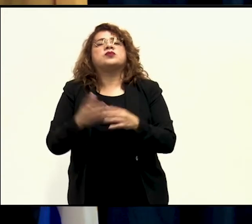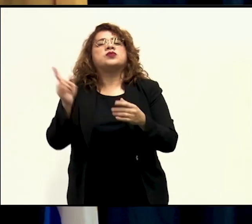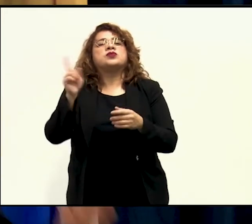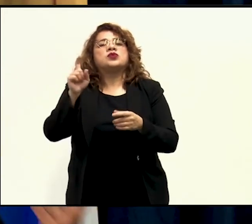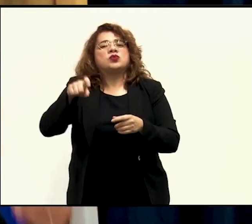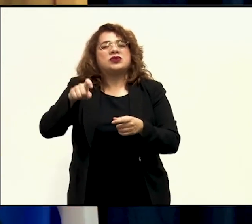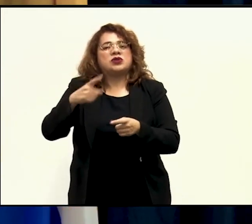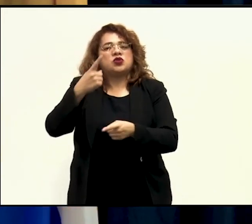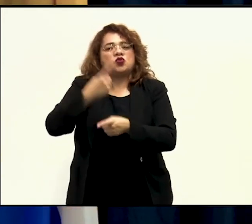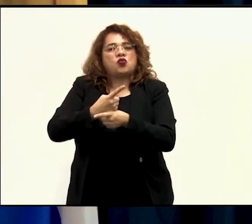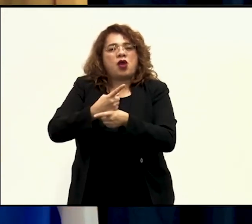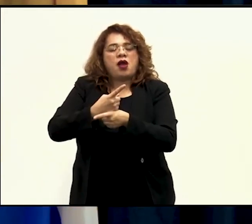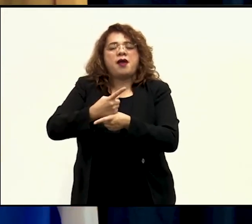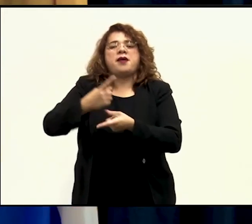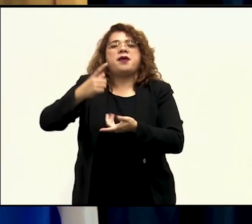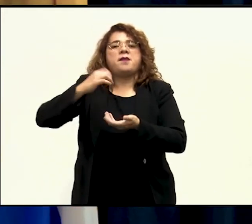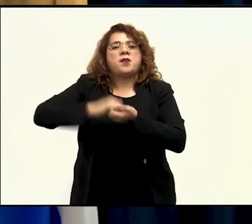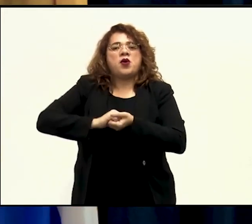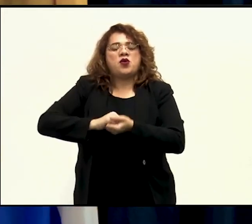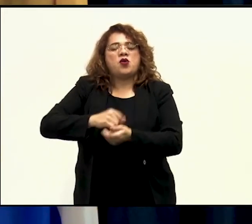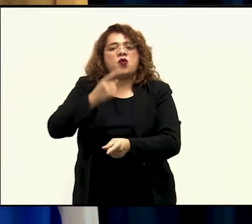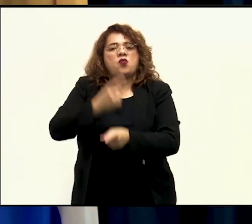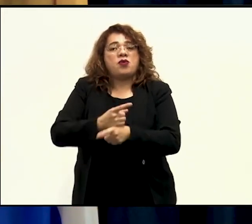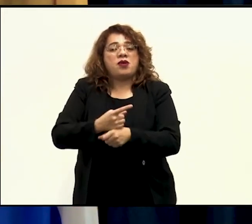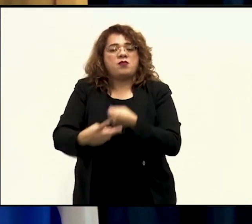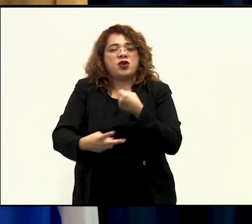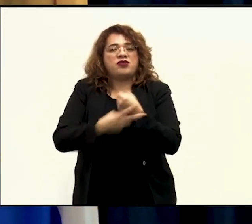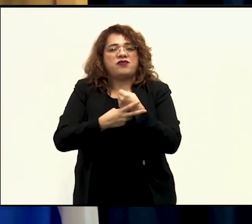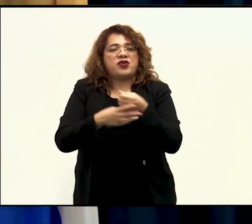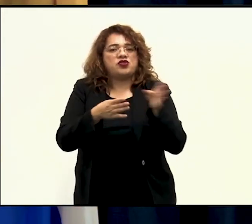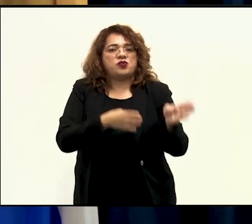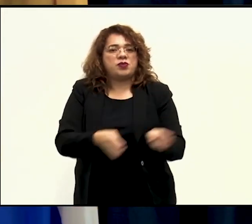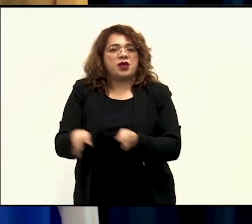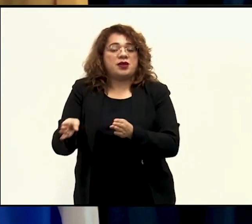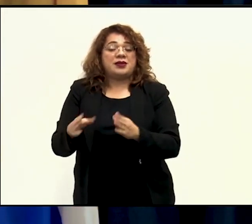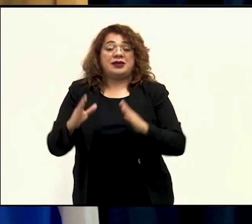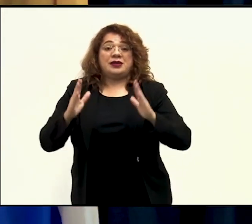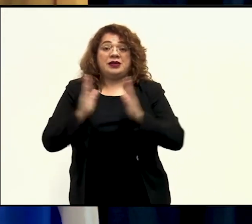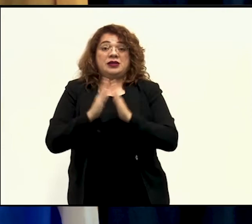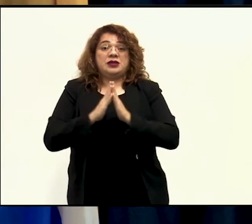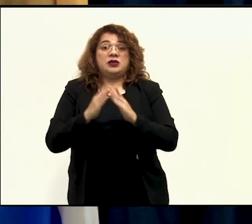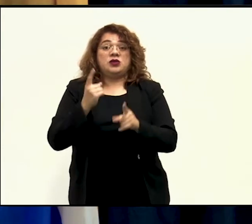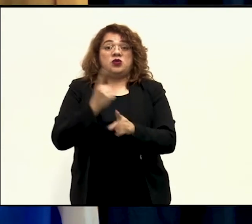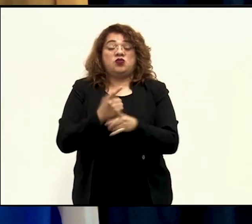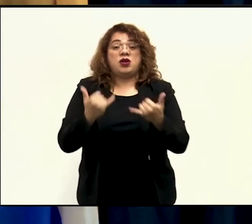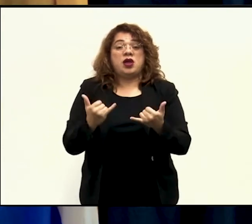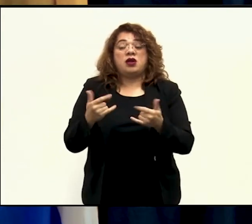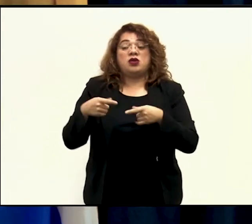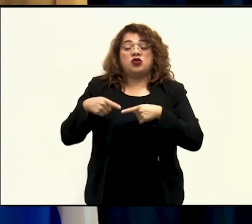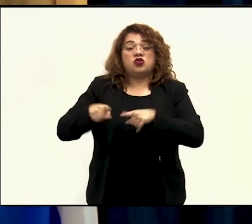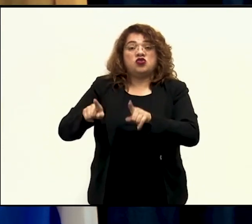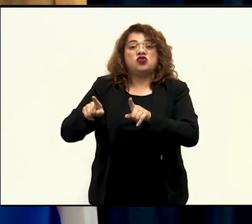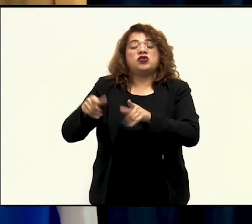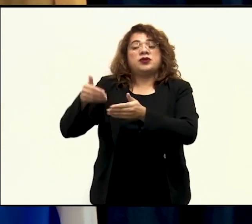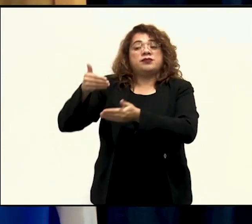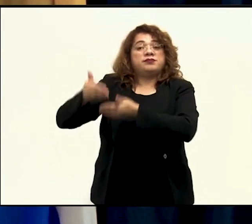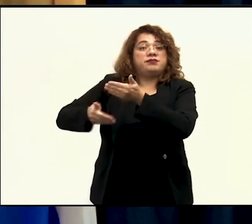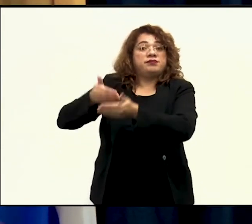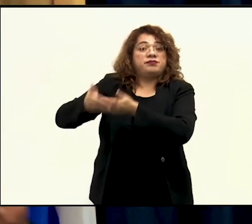and the right preservation plan in place. So we're going to continue, I think the city right now through these proceedings is going to continue to get through it.